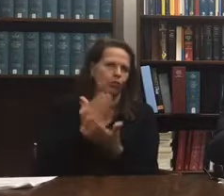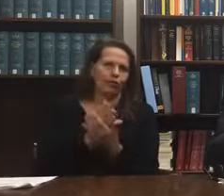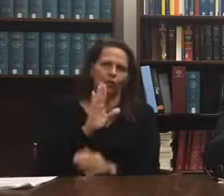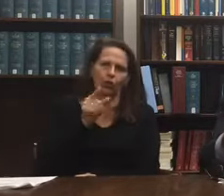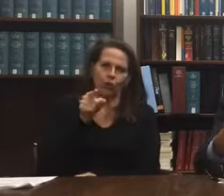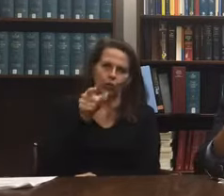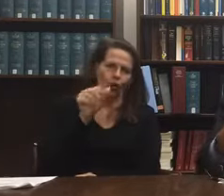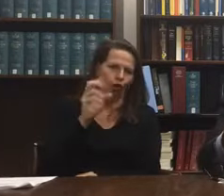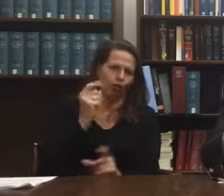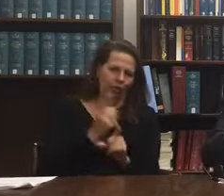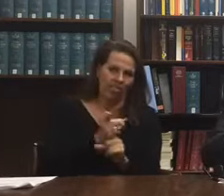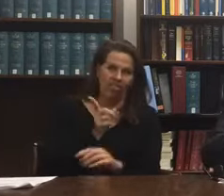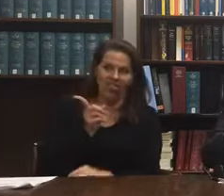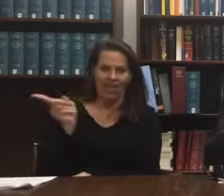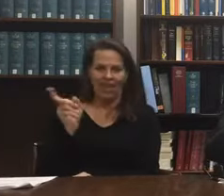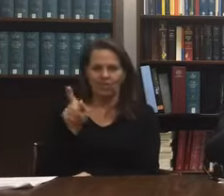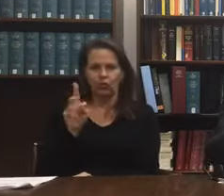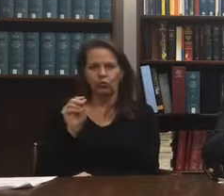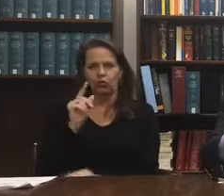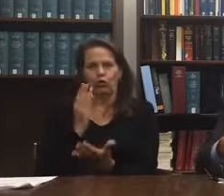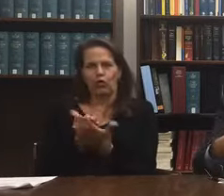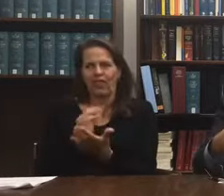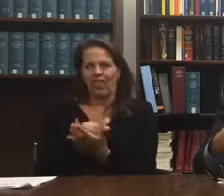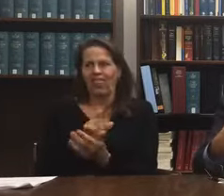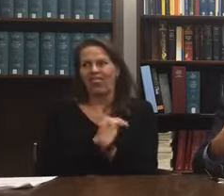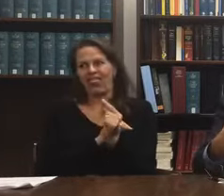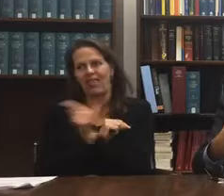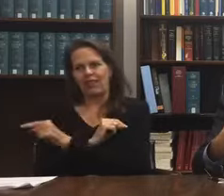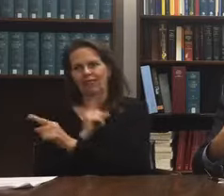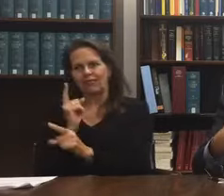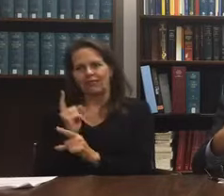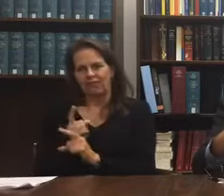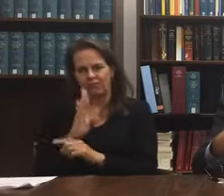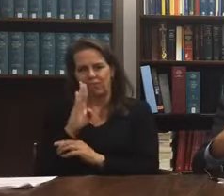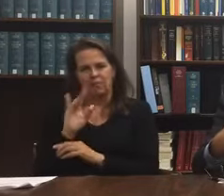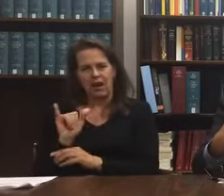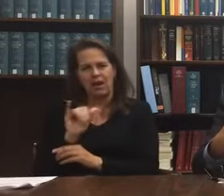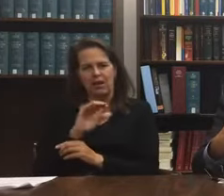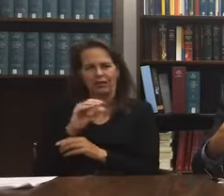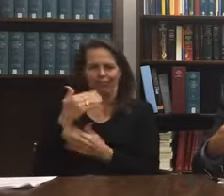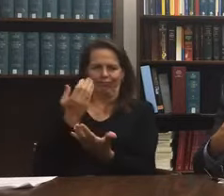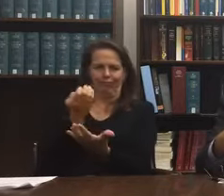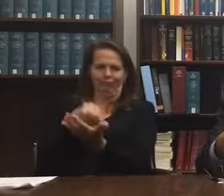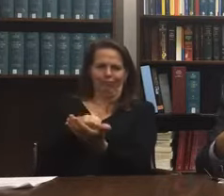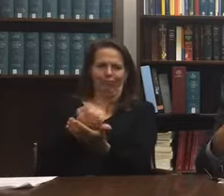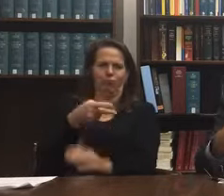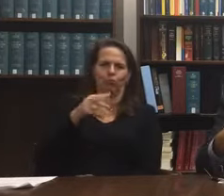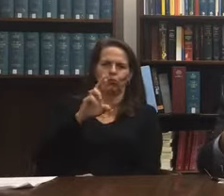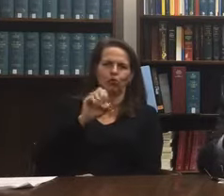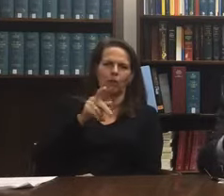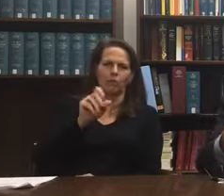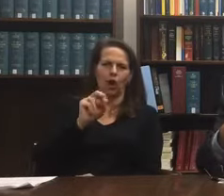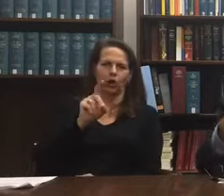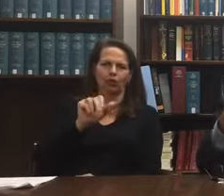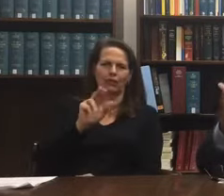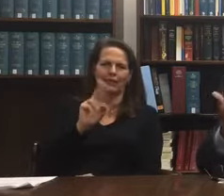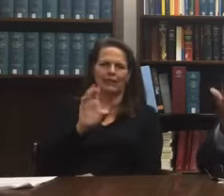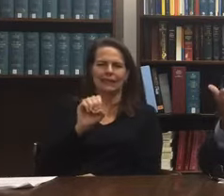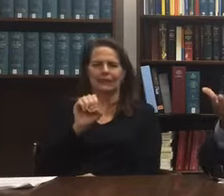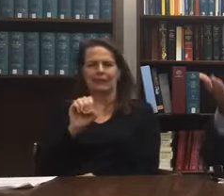they have to prove that they were correct by a preponderance of the evidence and what that means is more likely than not so sort of